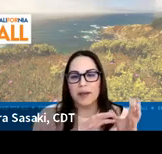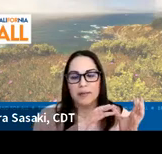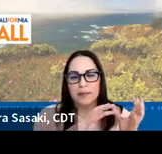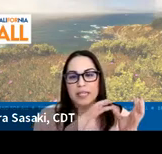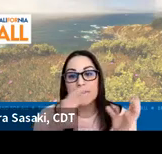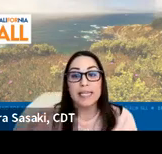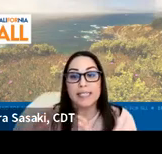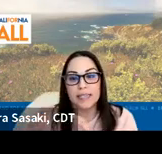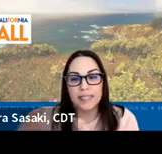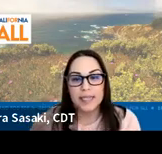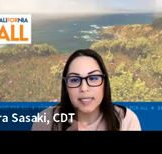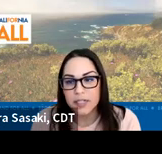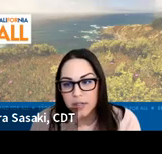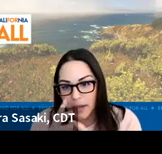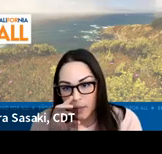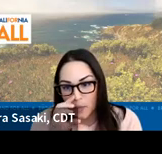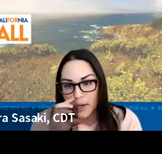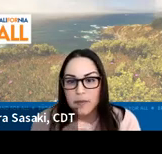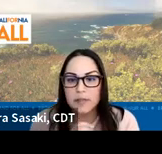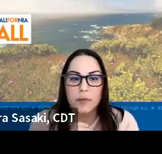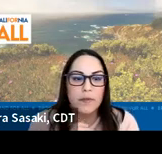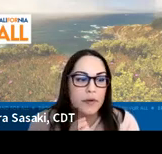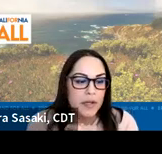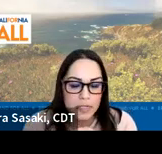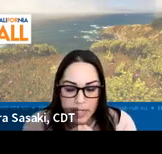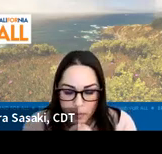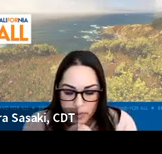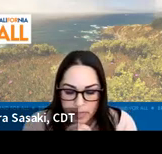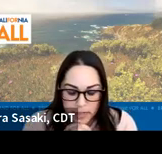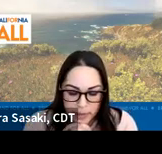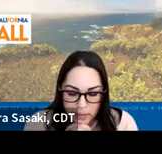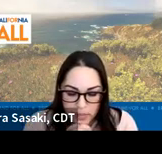of leading into to the next section. One of the things that we've heard here today was: I was